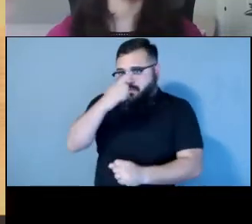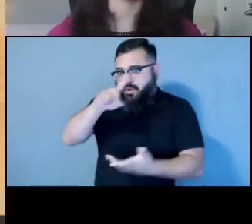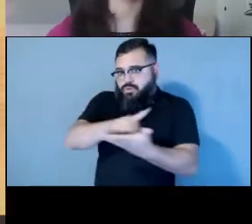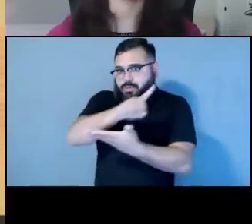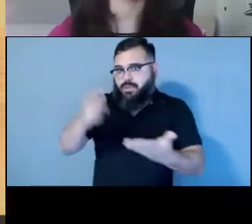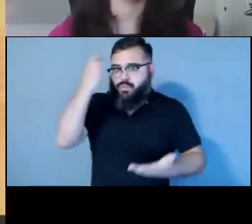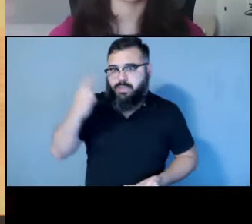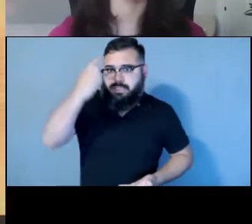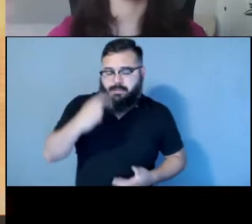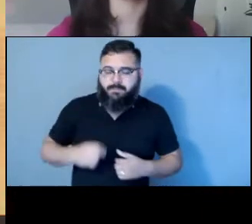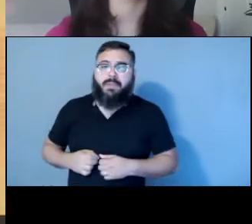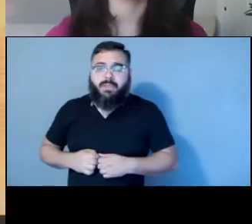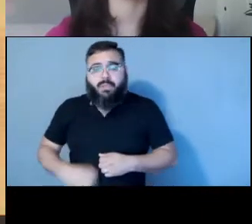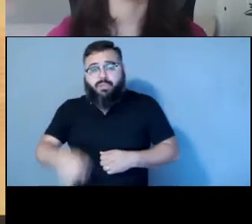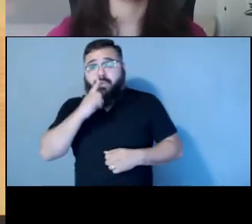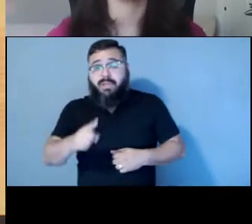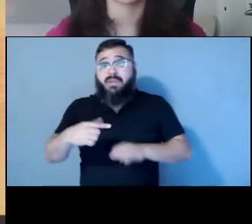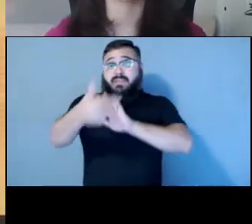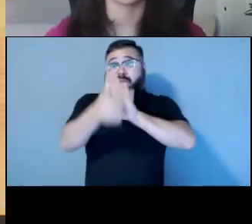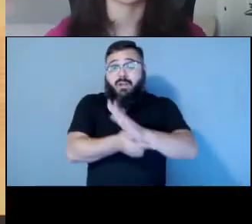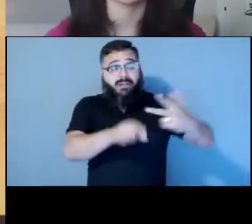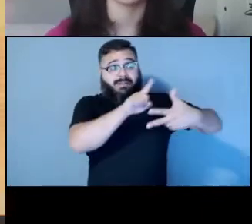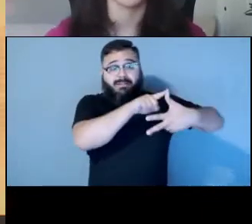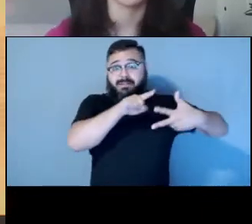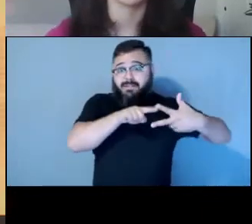So essentially these laws protect you in all aspects of employment.